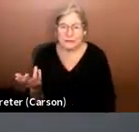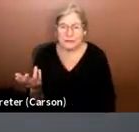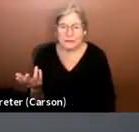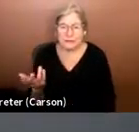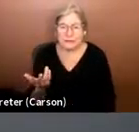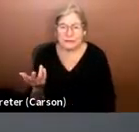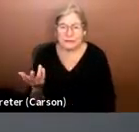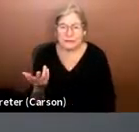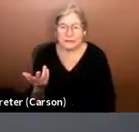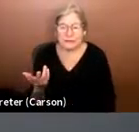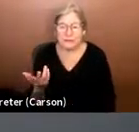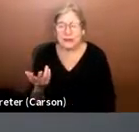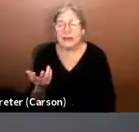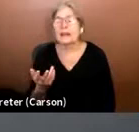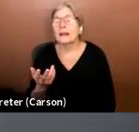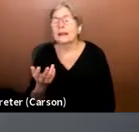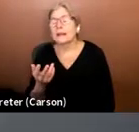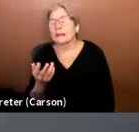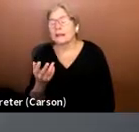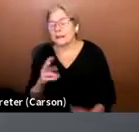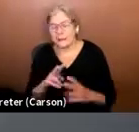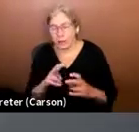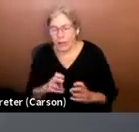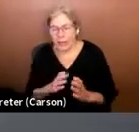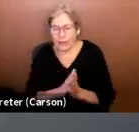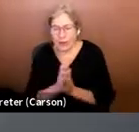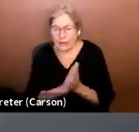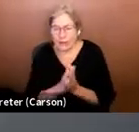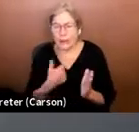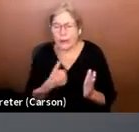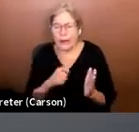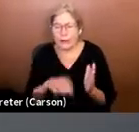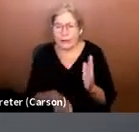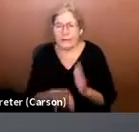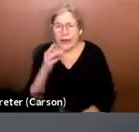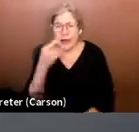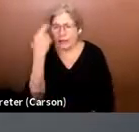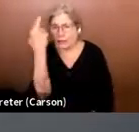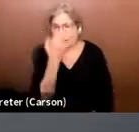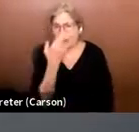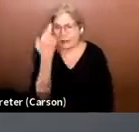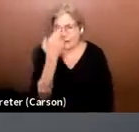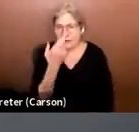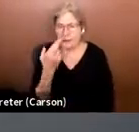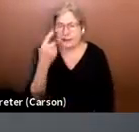motivation for doing that. We have to find the reasons for, you